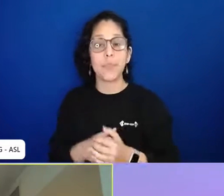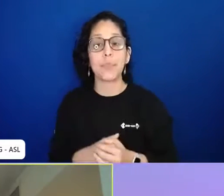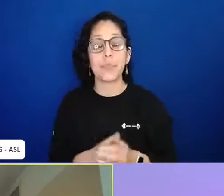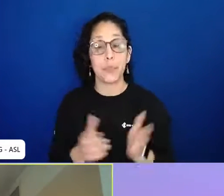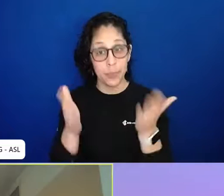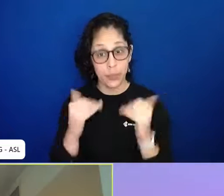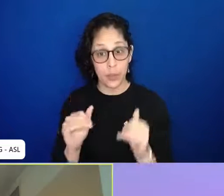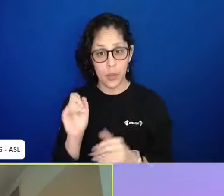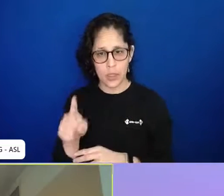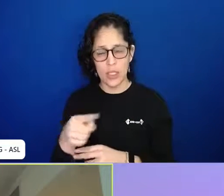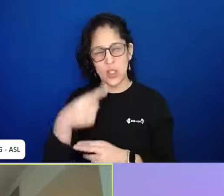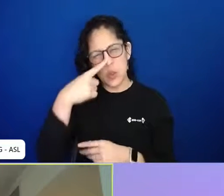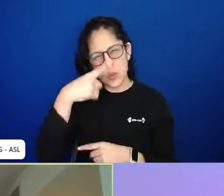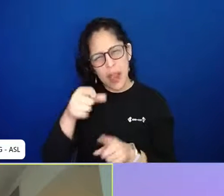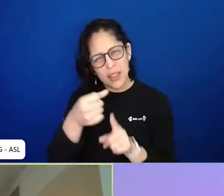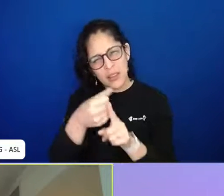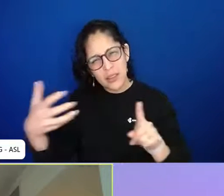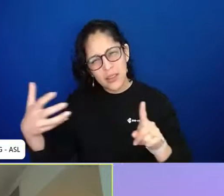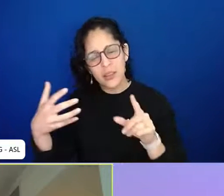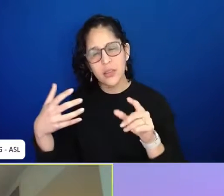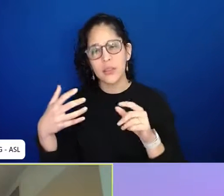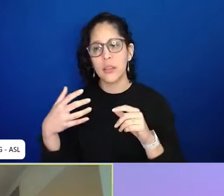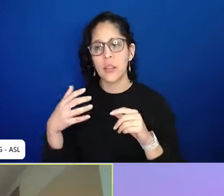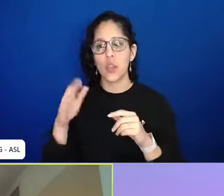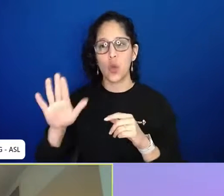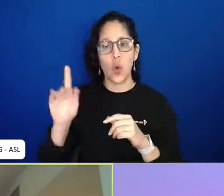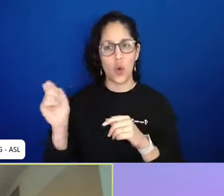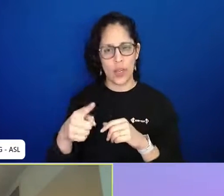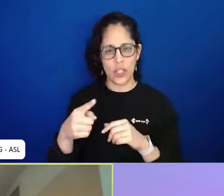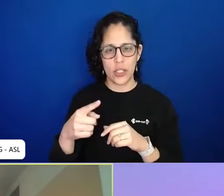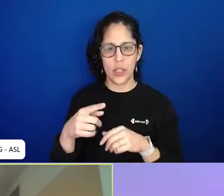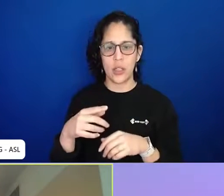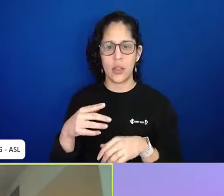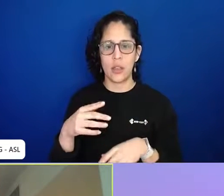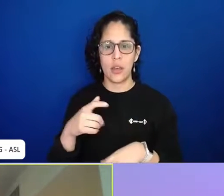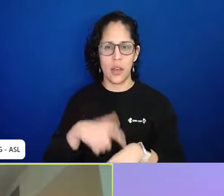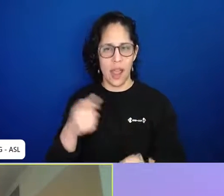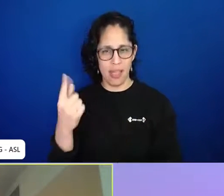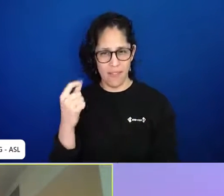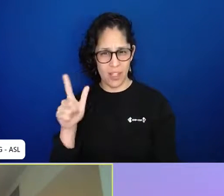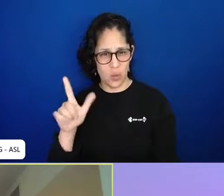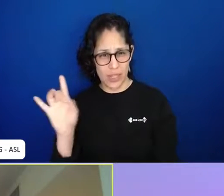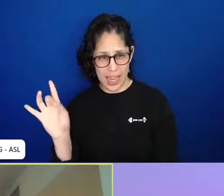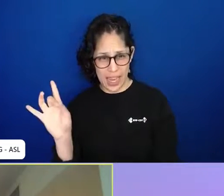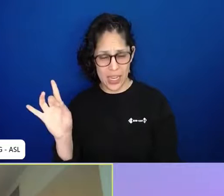ways to approach that problem. Another question